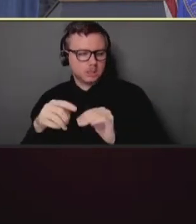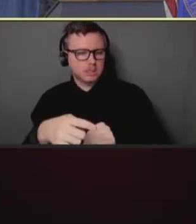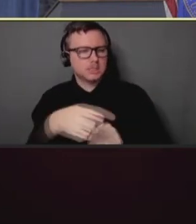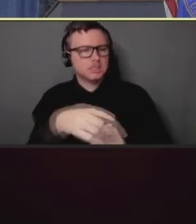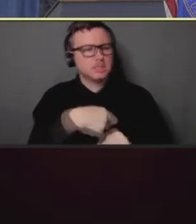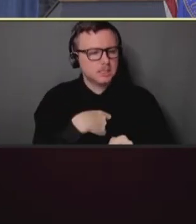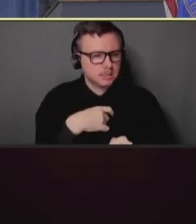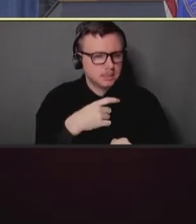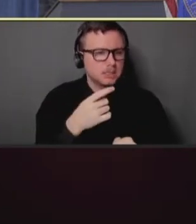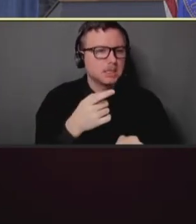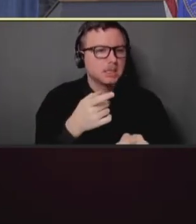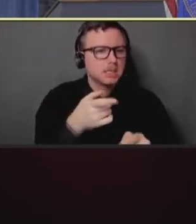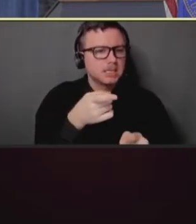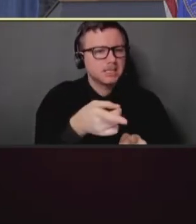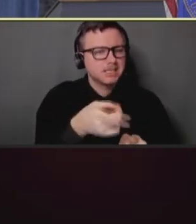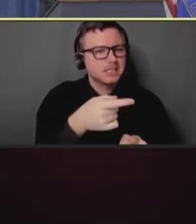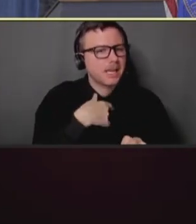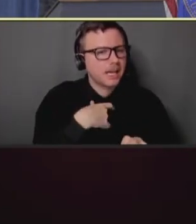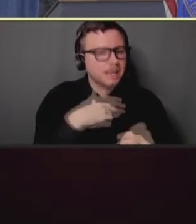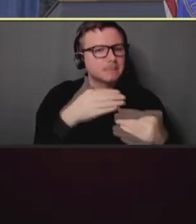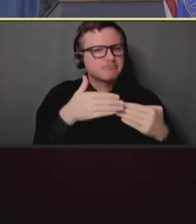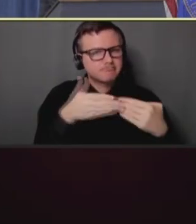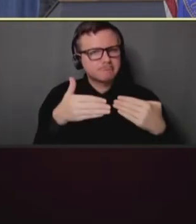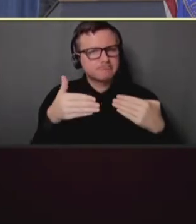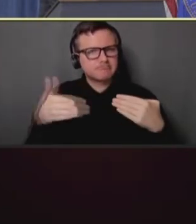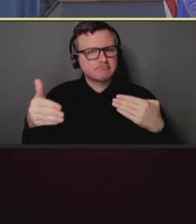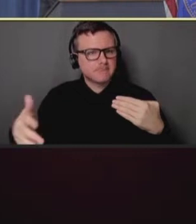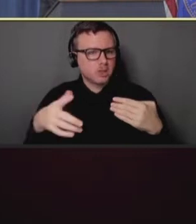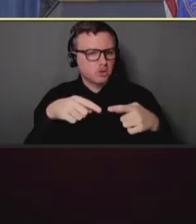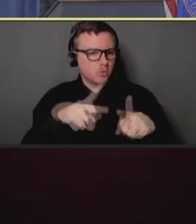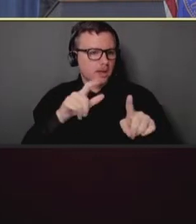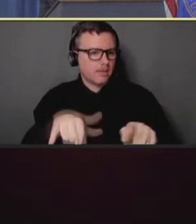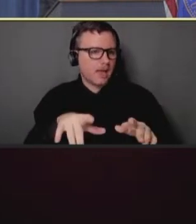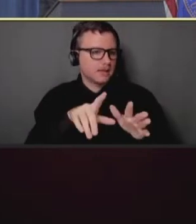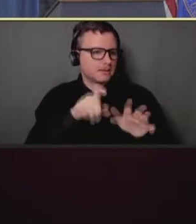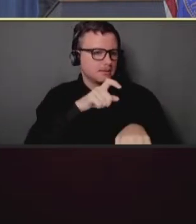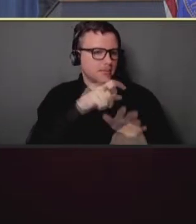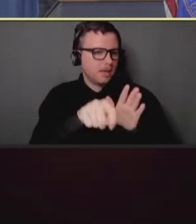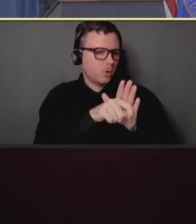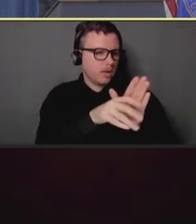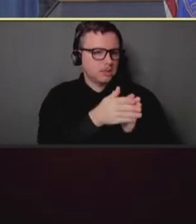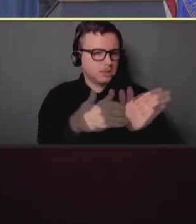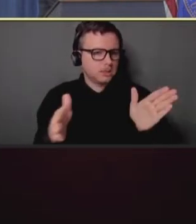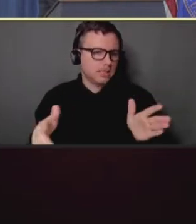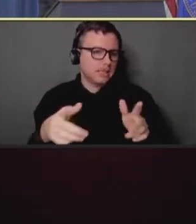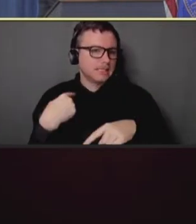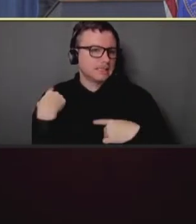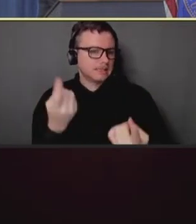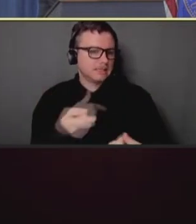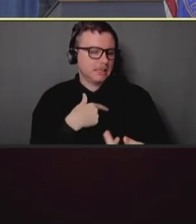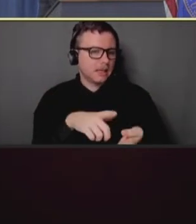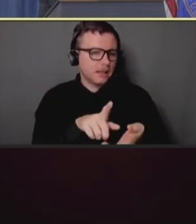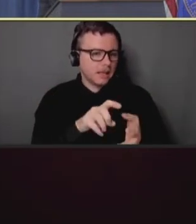Persisted throughout the period since the introduction of the oral vaccine.